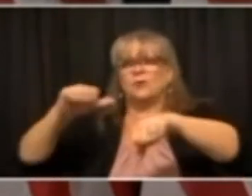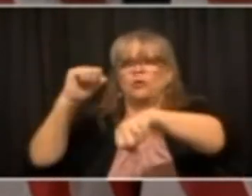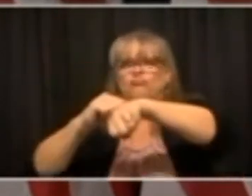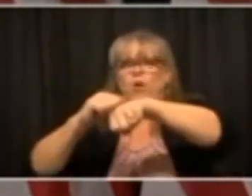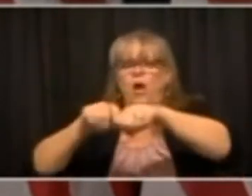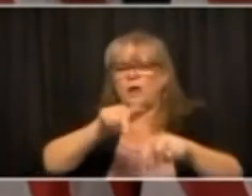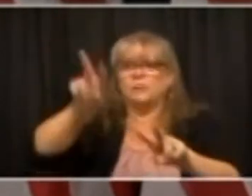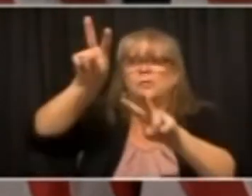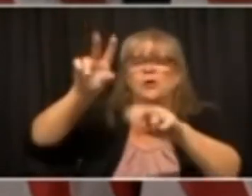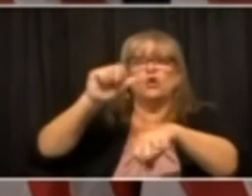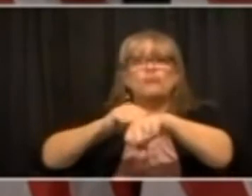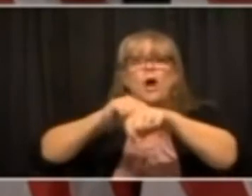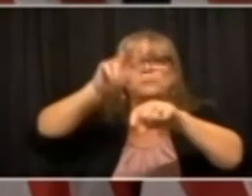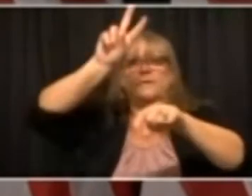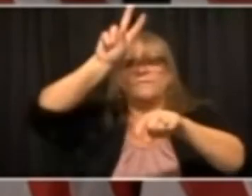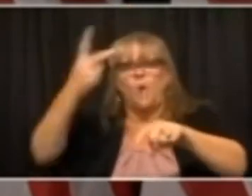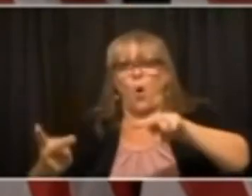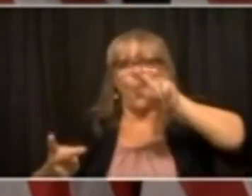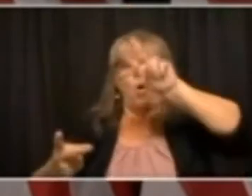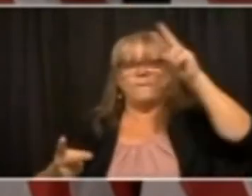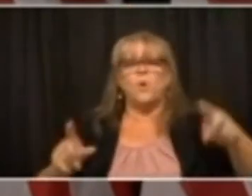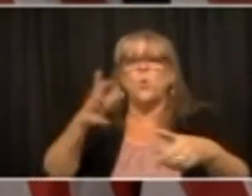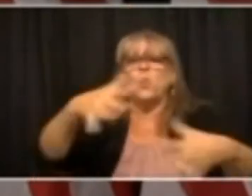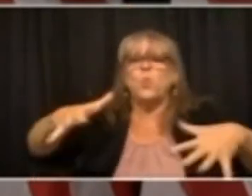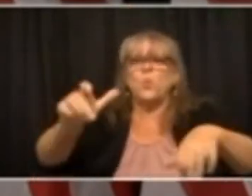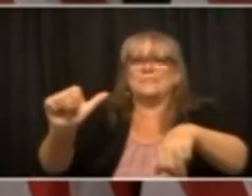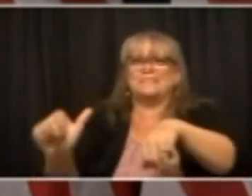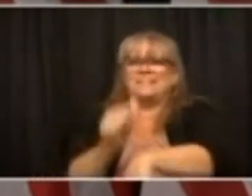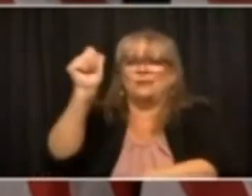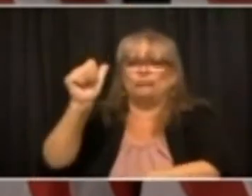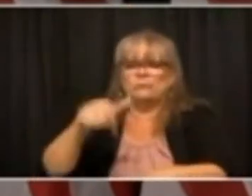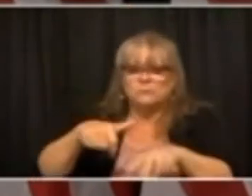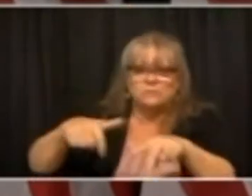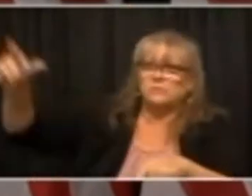it's exceptionally dry in colorado we're in the drought so